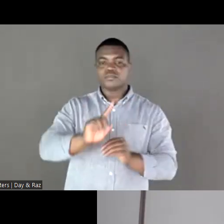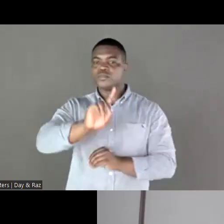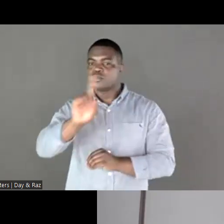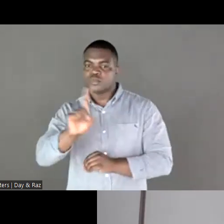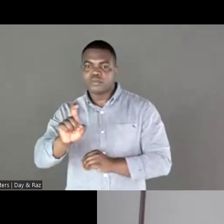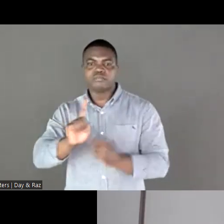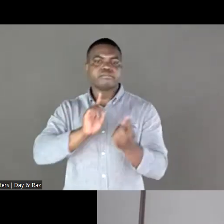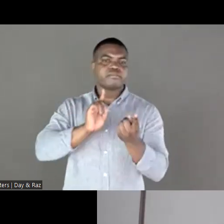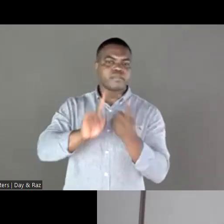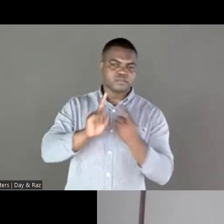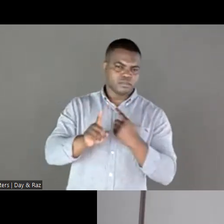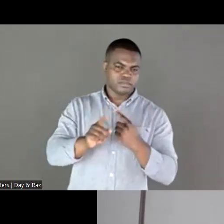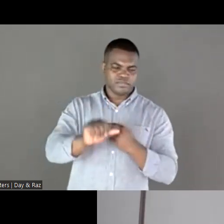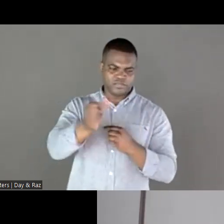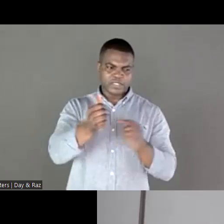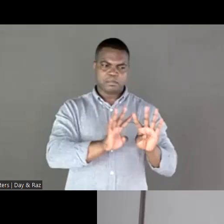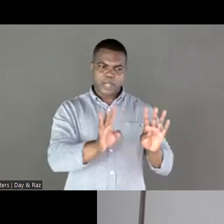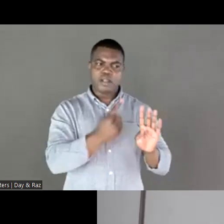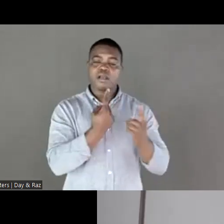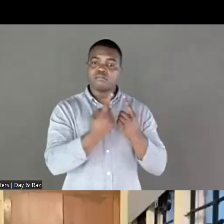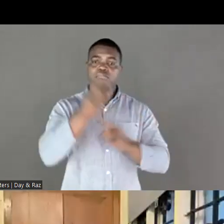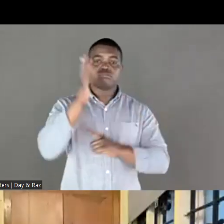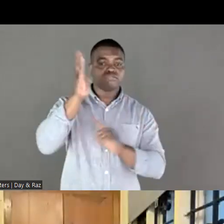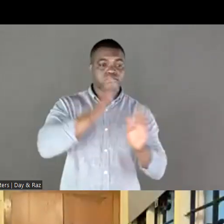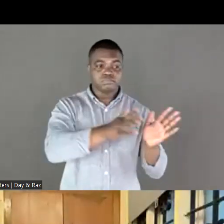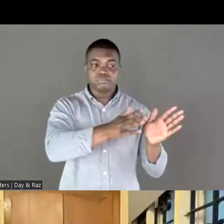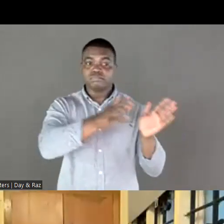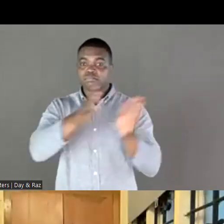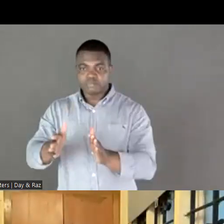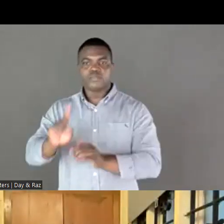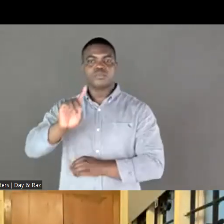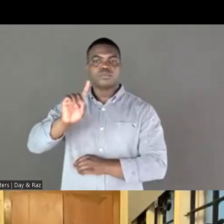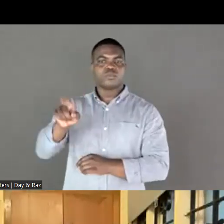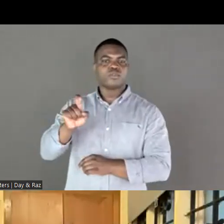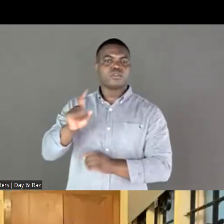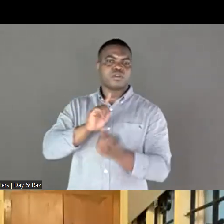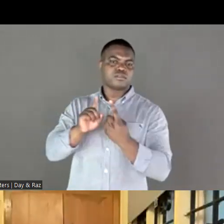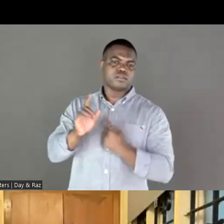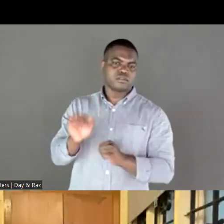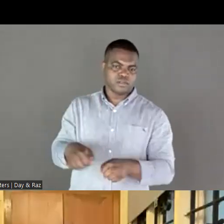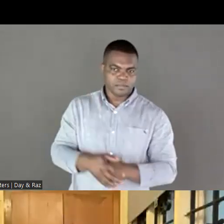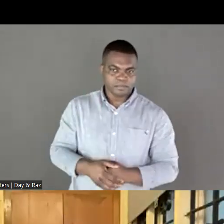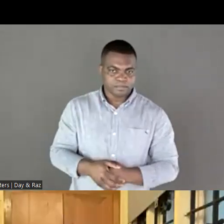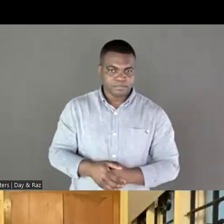Okay, now, I would like to invite one of my colleagues from leadership stability Alliance,